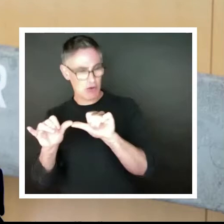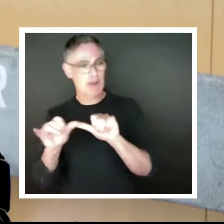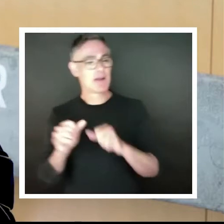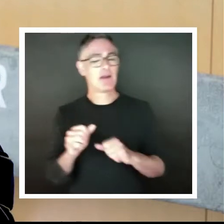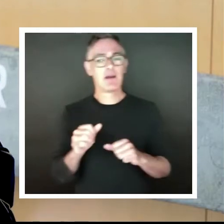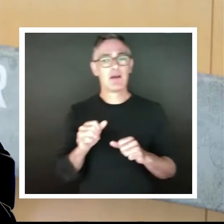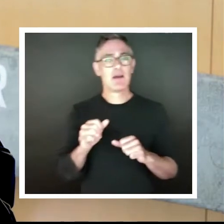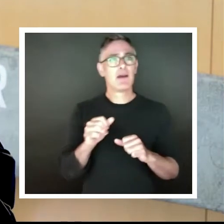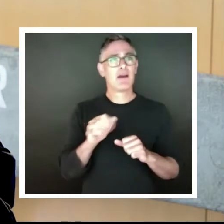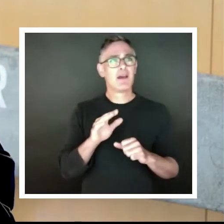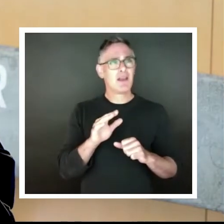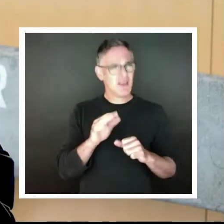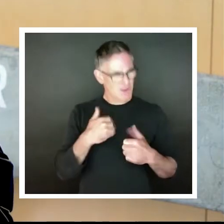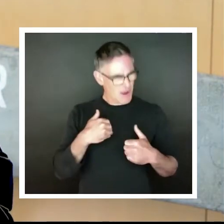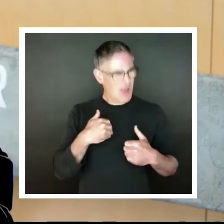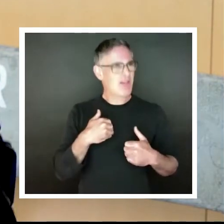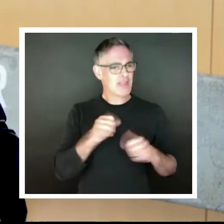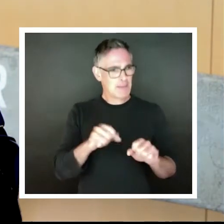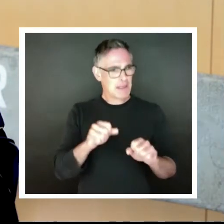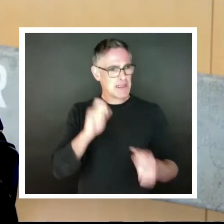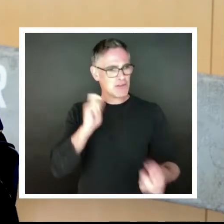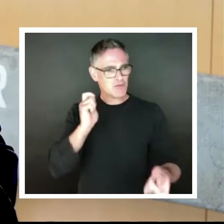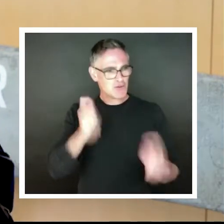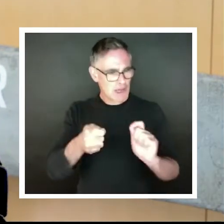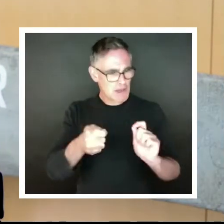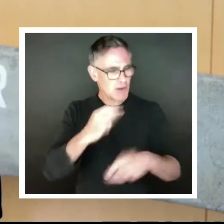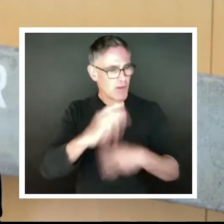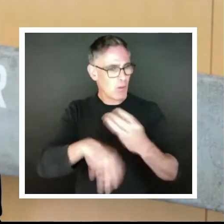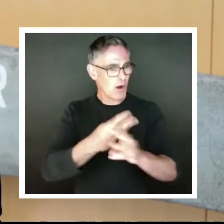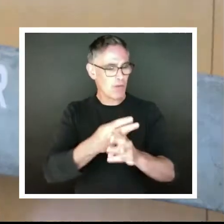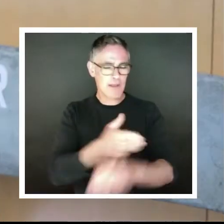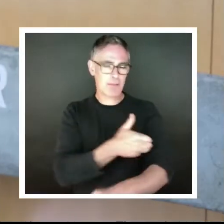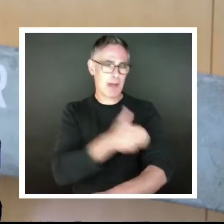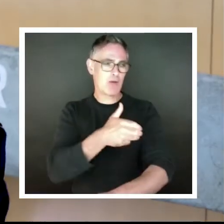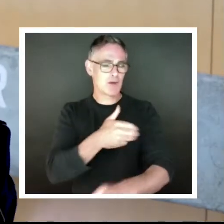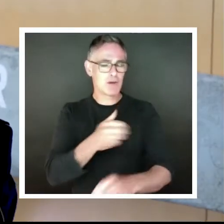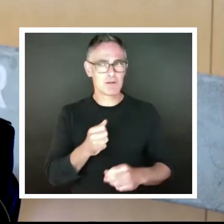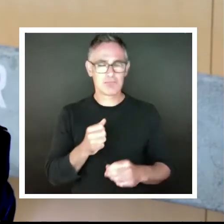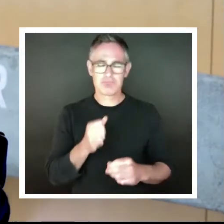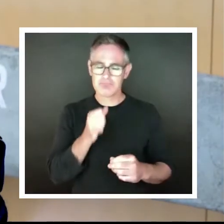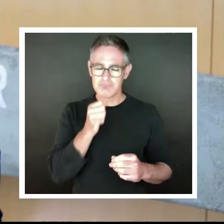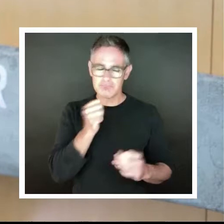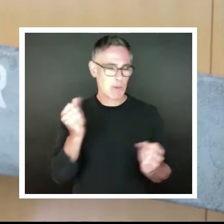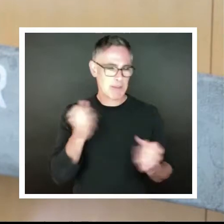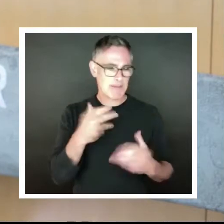That's a powerful ability to have. Don't be afraid to use it. Graduates, I'd like to end by providing